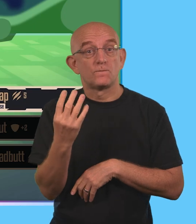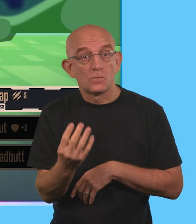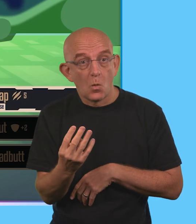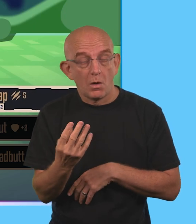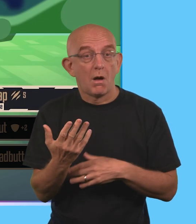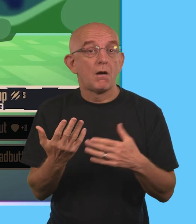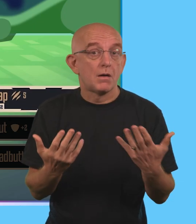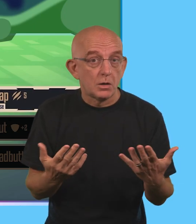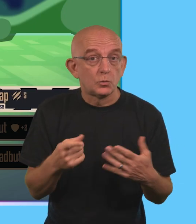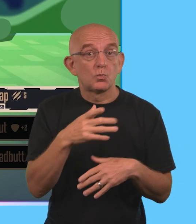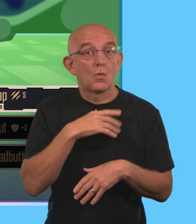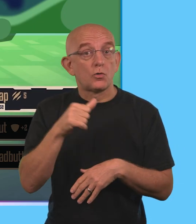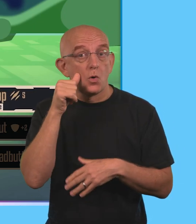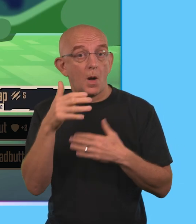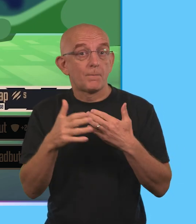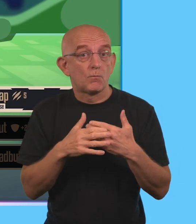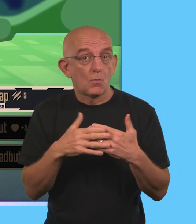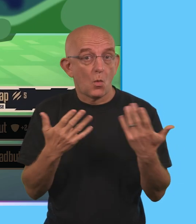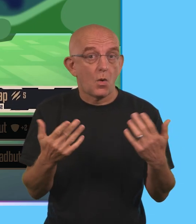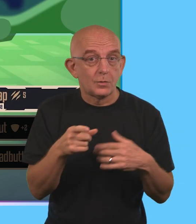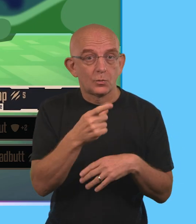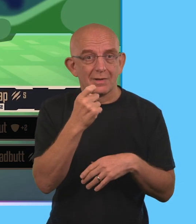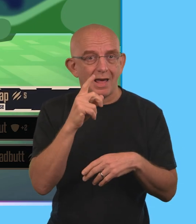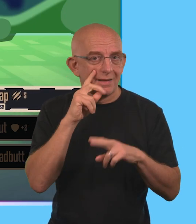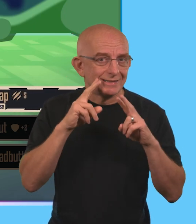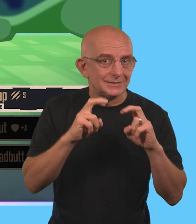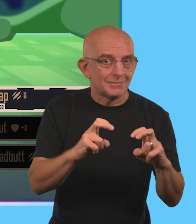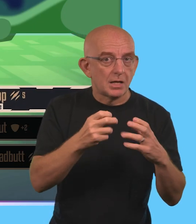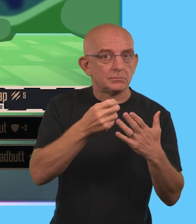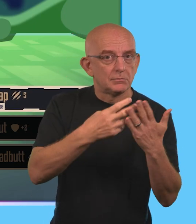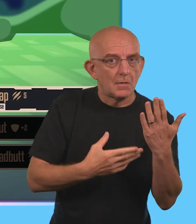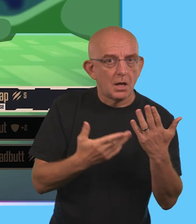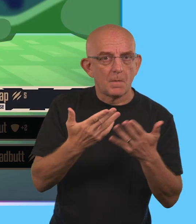But if you want to know more, you can always use the inspect button to get details.